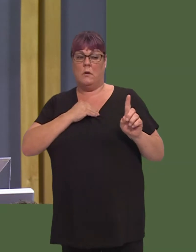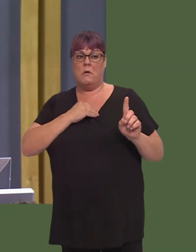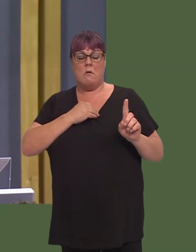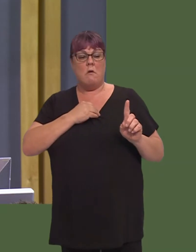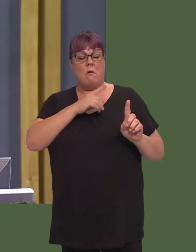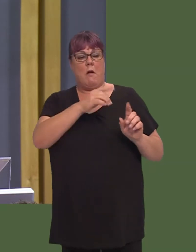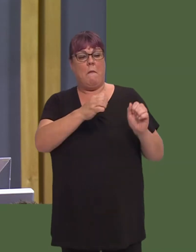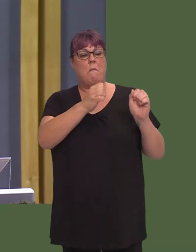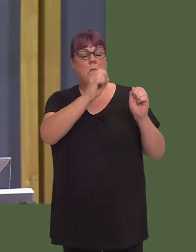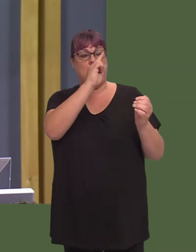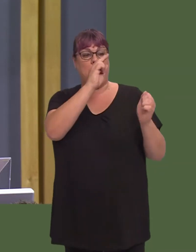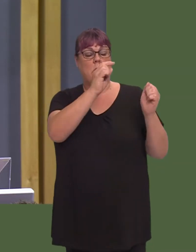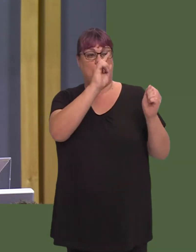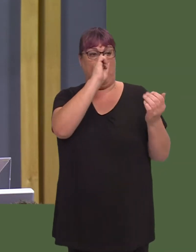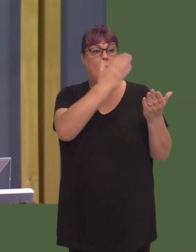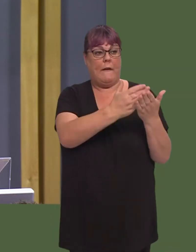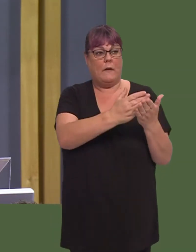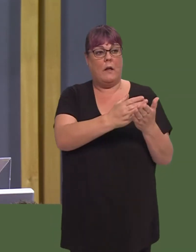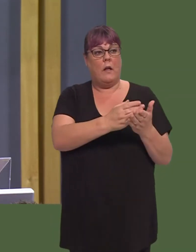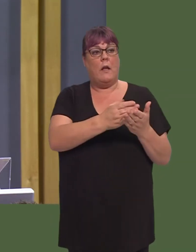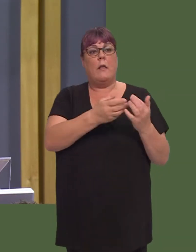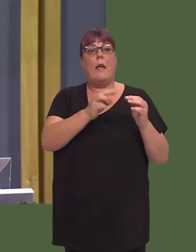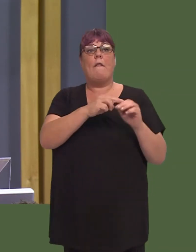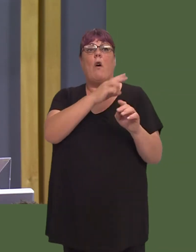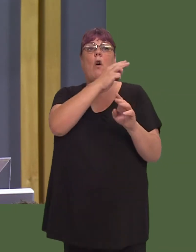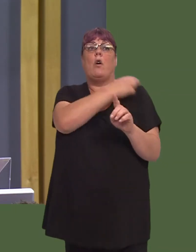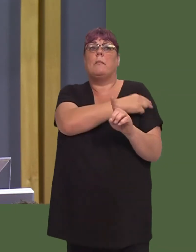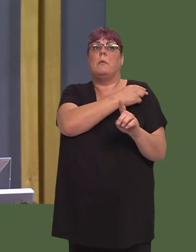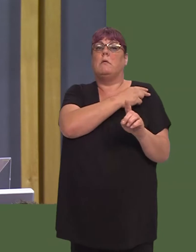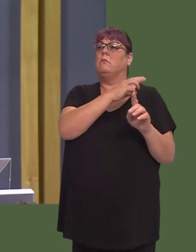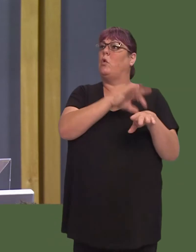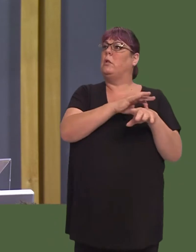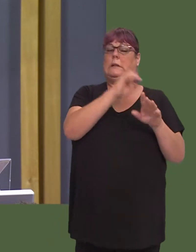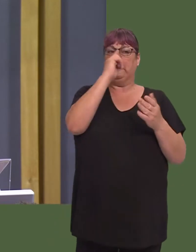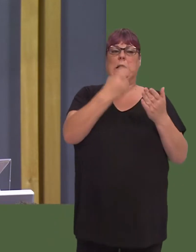hugely helpful. I know that he has also met with the Minister at the Home Office to discuss